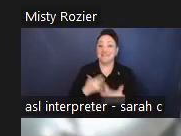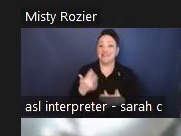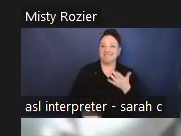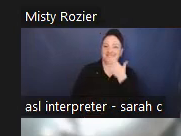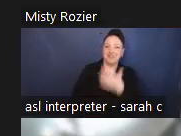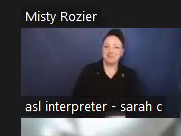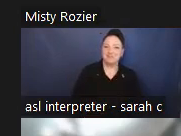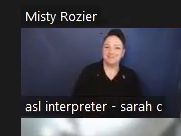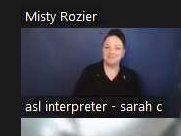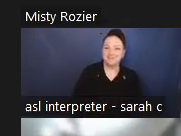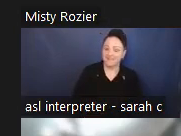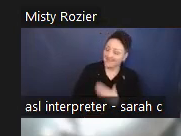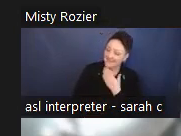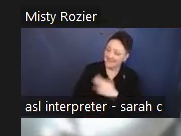Thank you Kirstin. Any questions?